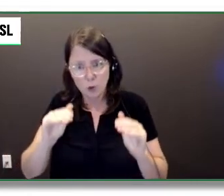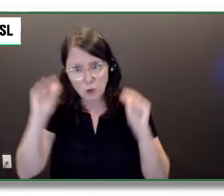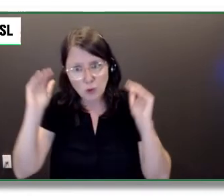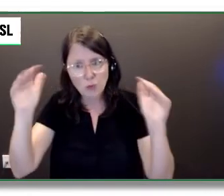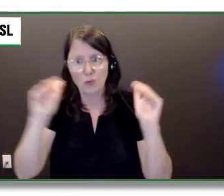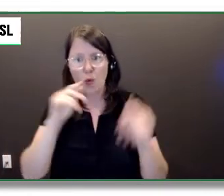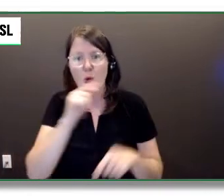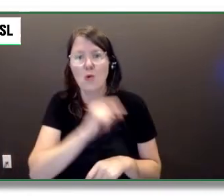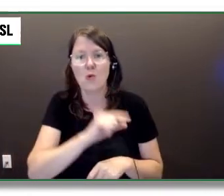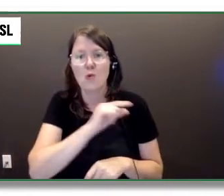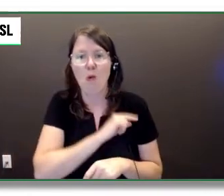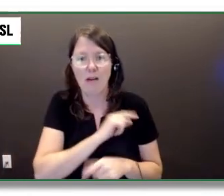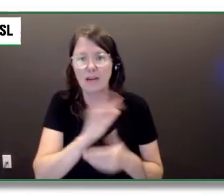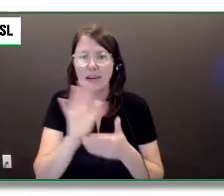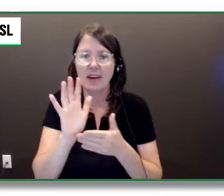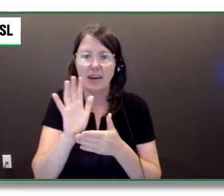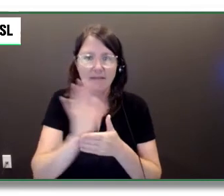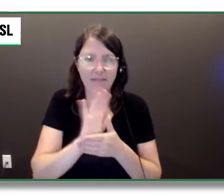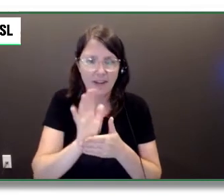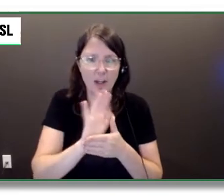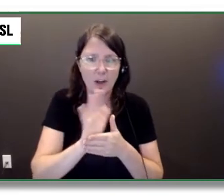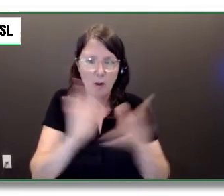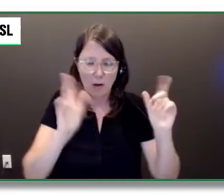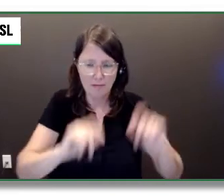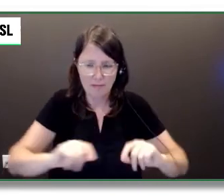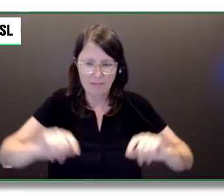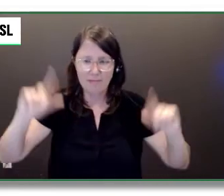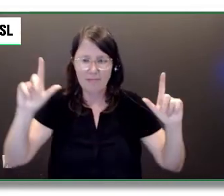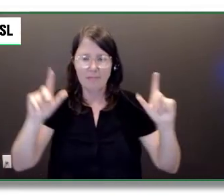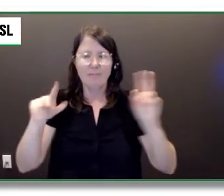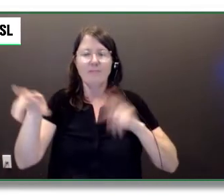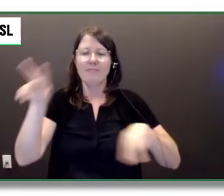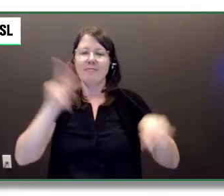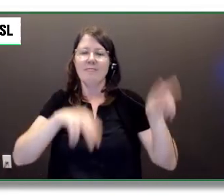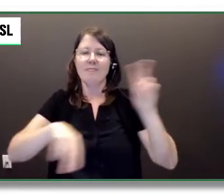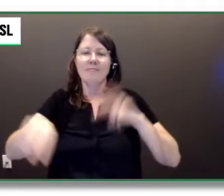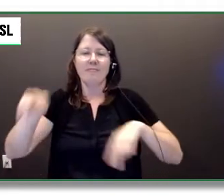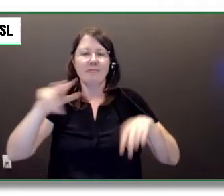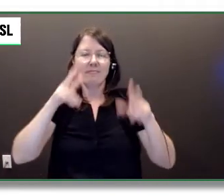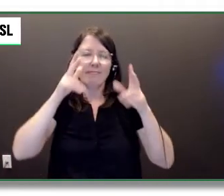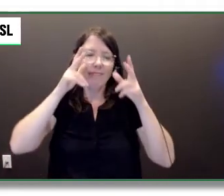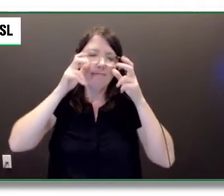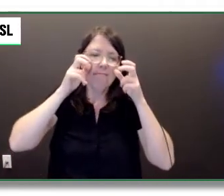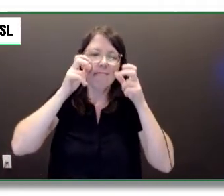some other clips from other nice virtual hikes.